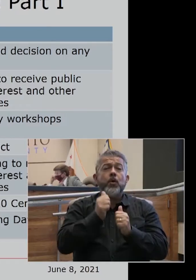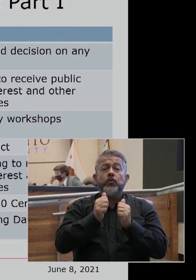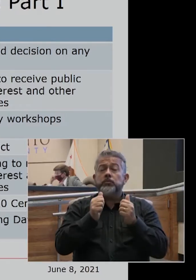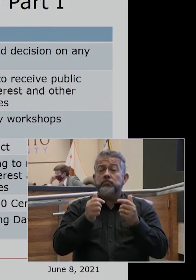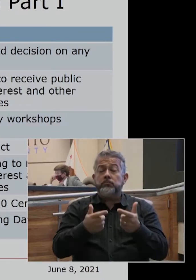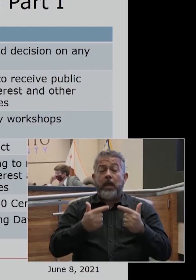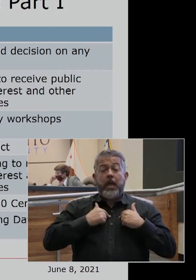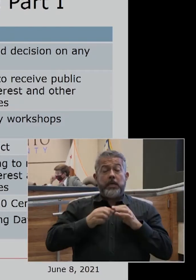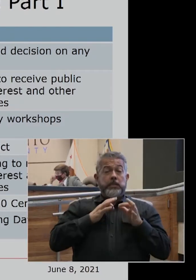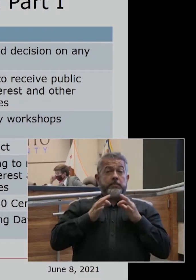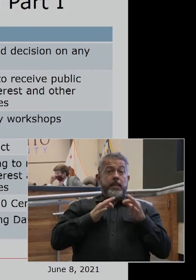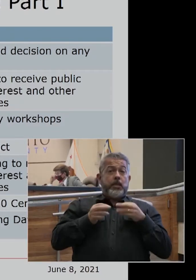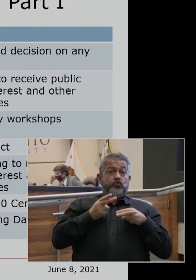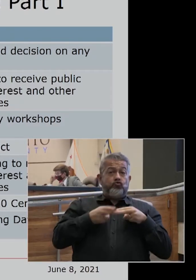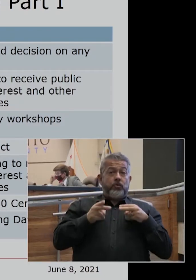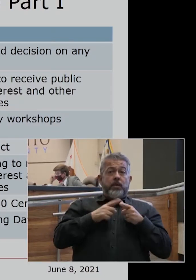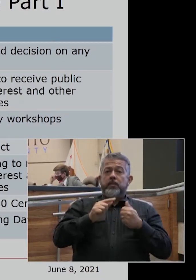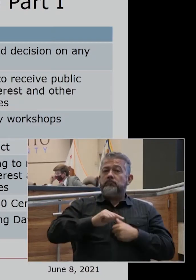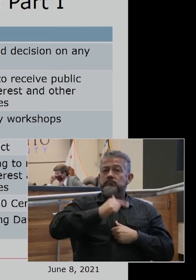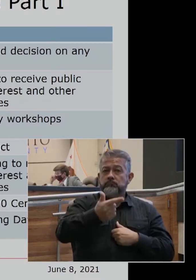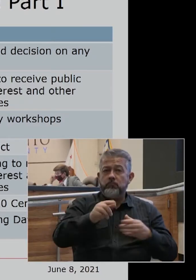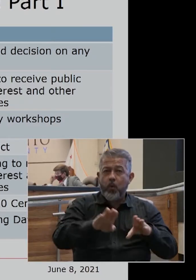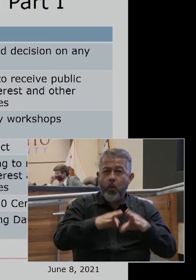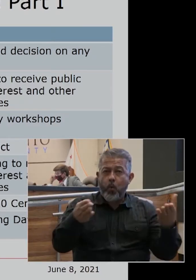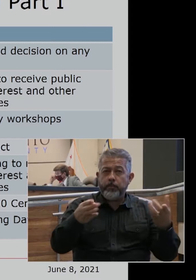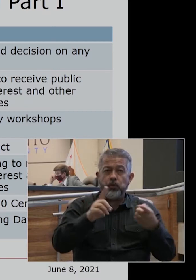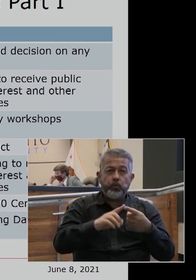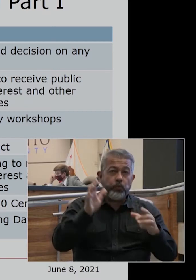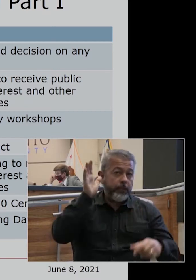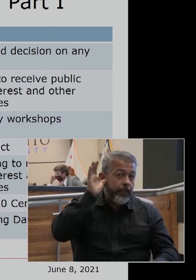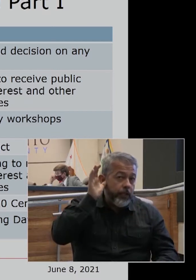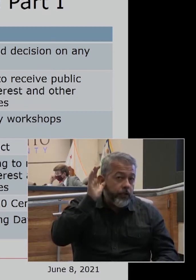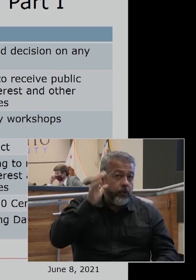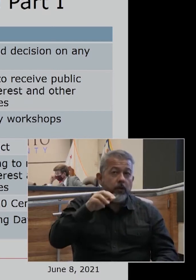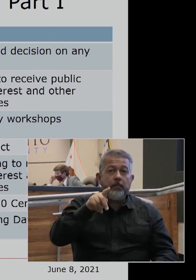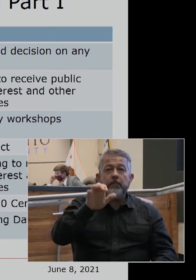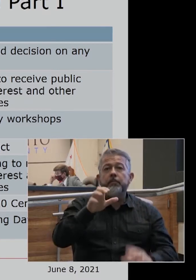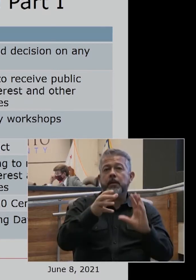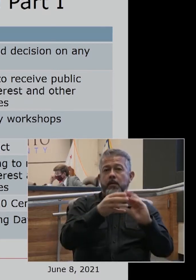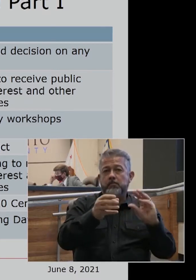BECAUSE THAT IS THE PURPOSE OF OUR COMMUNITY MEETINGS TO GET OUR COMMUNITY MEETINGS TO GET PUBLIC INVOLVED AND KIM HAS BEEN PUBLIC INVOLVED AND KIM HAS BEEN DOING A GREAT JOB OF RECRUITING